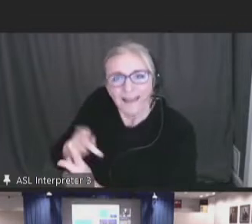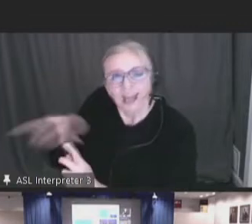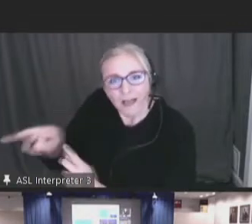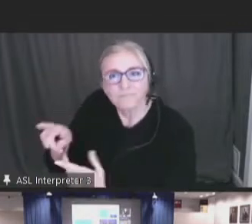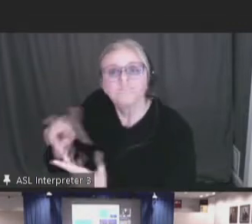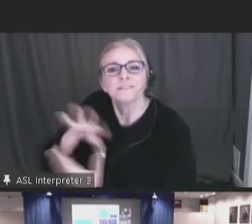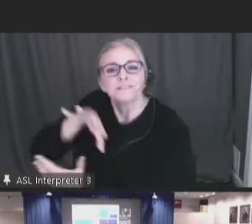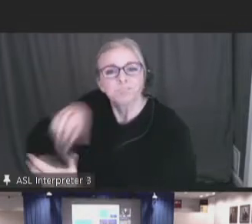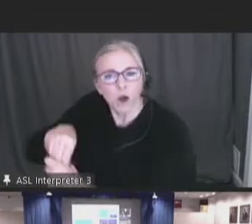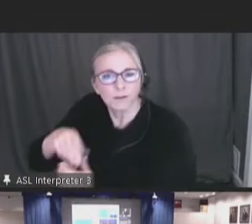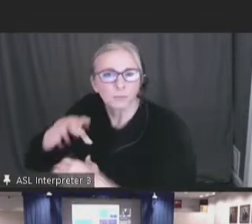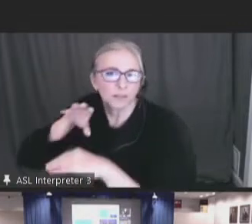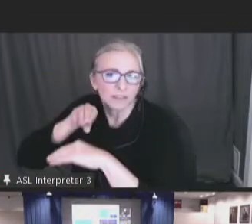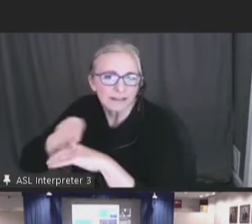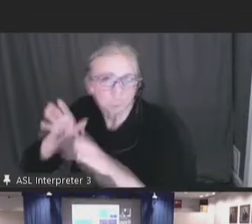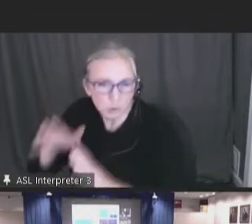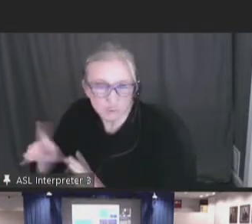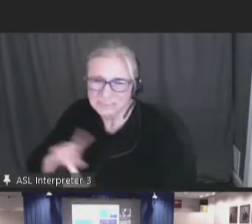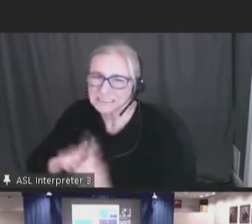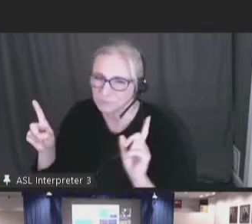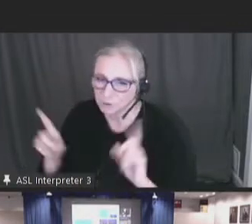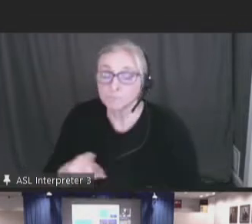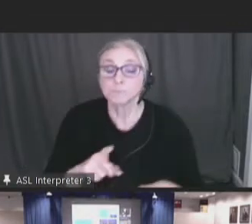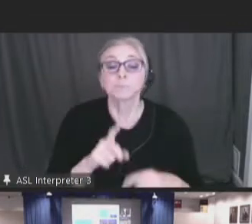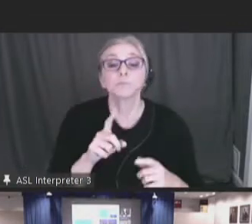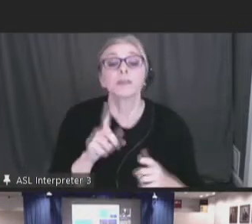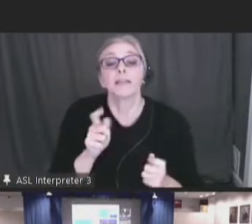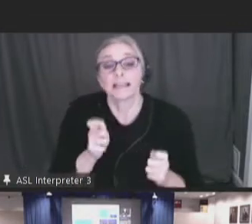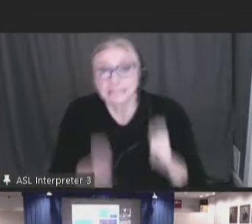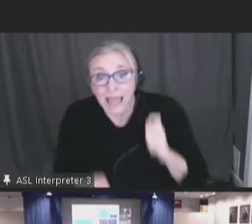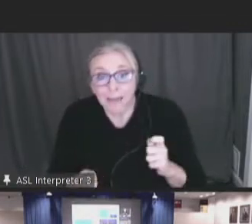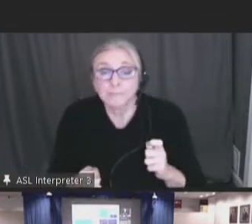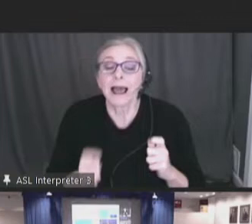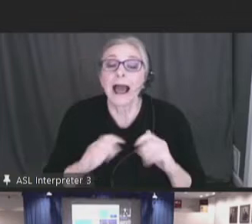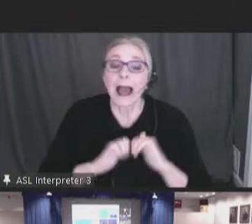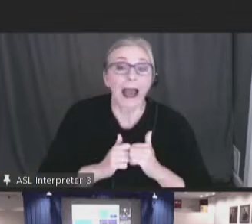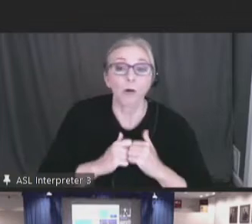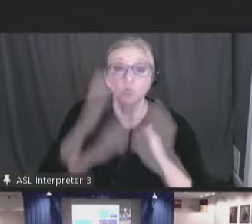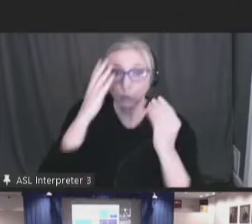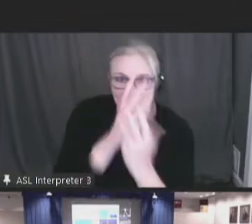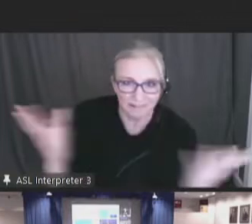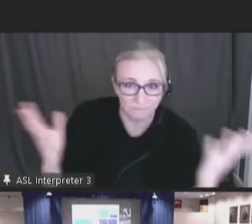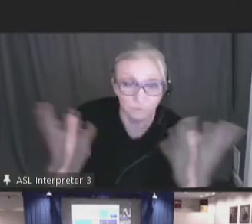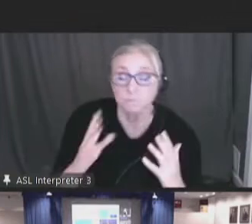And then finally, adapt your delivery. And by that, I mean, so if your message